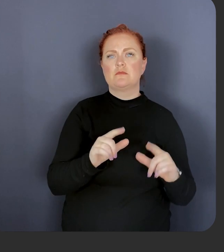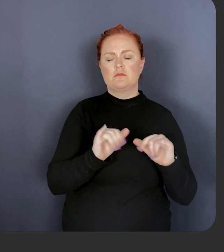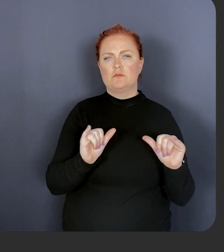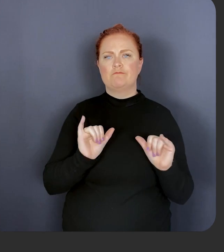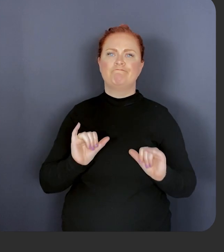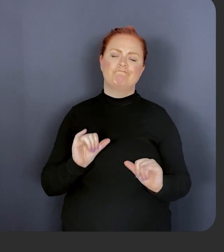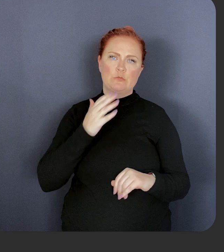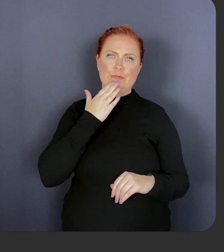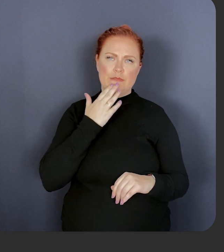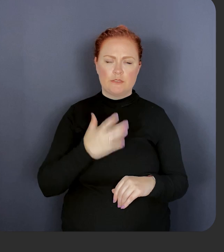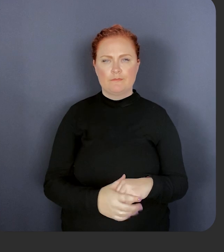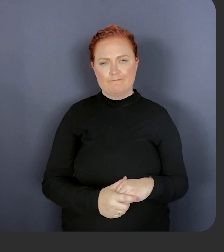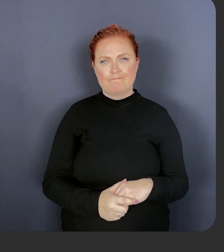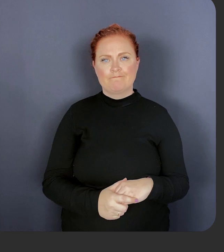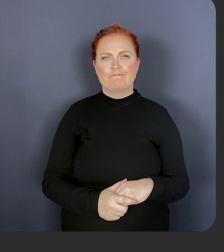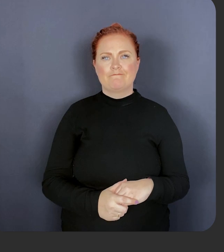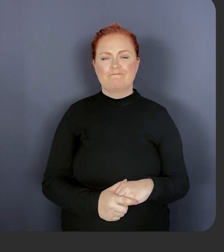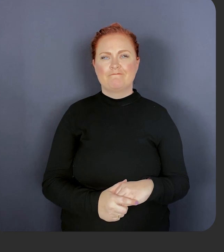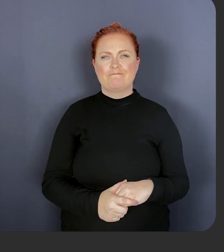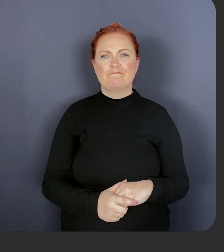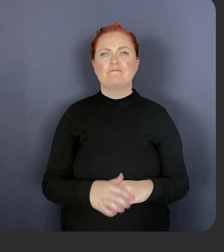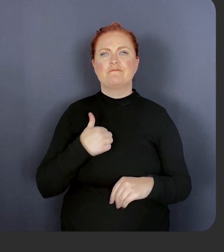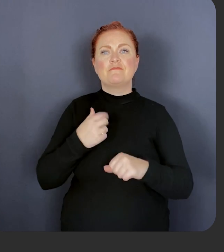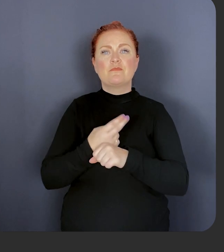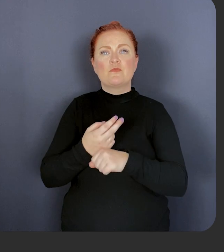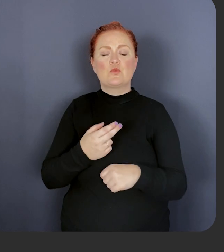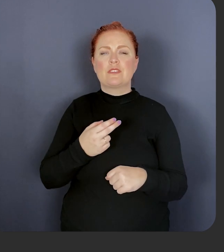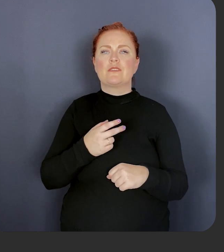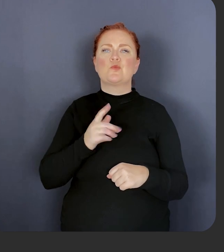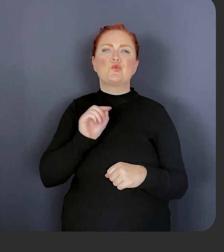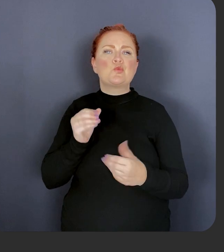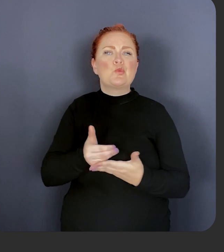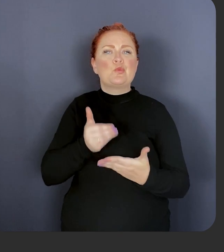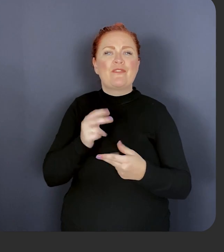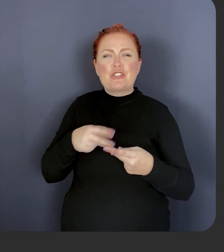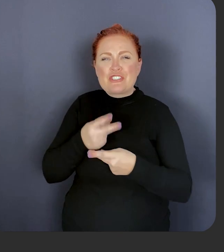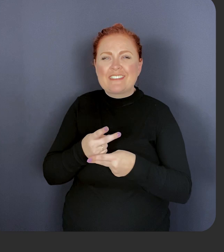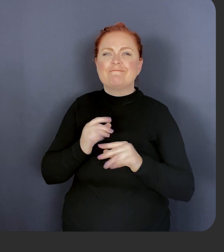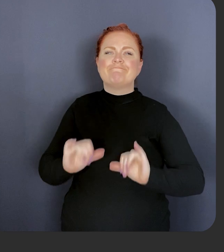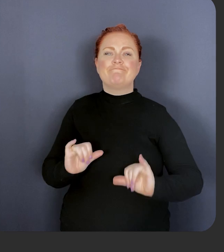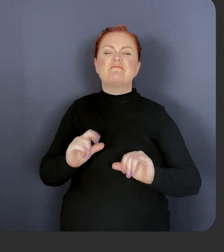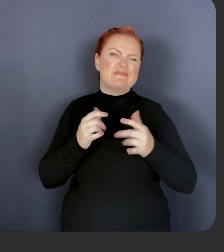oops-- that I'm using too new of a version, but it'll still run.